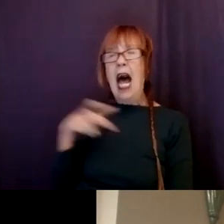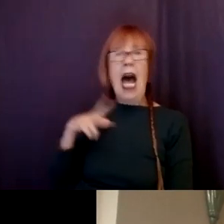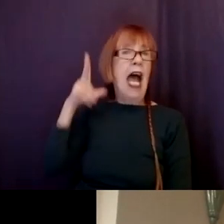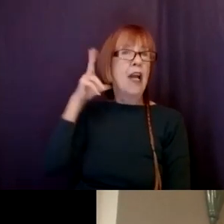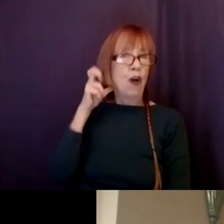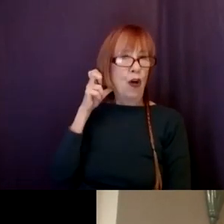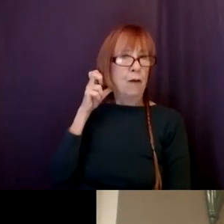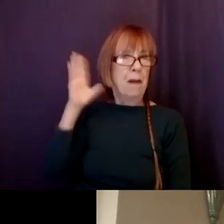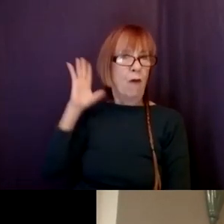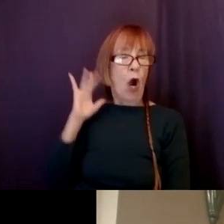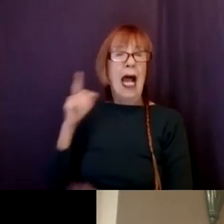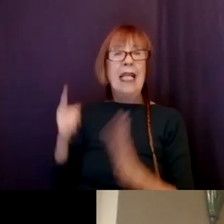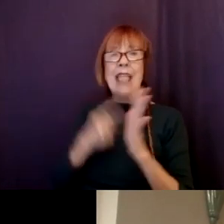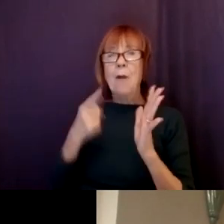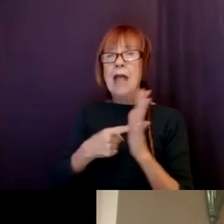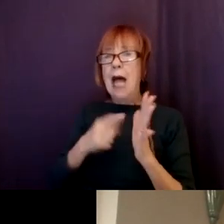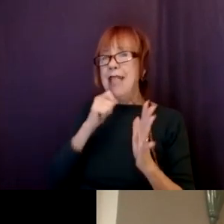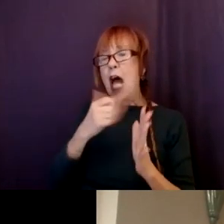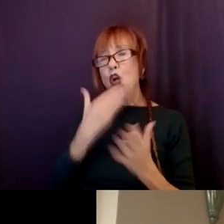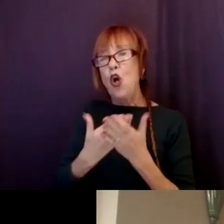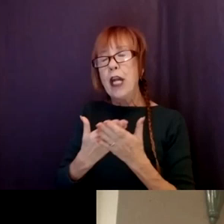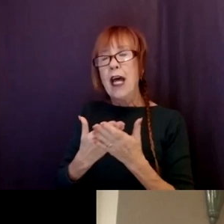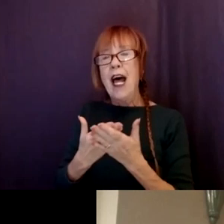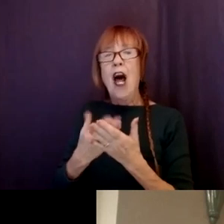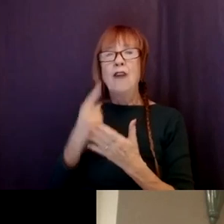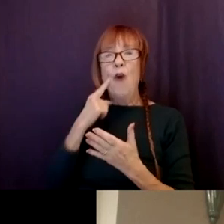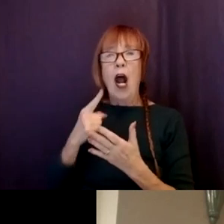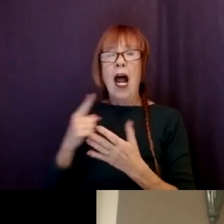it's not good to be a child star. Sometimes it is, sometimes it isn't.